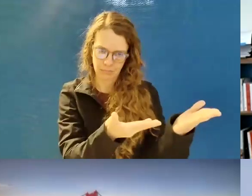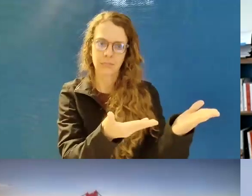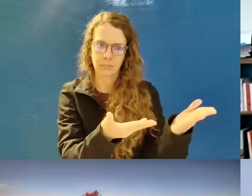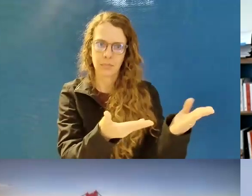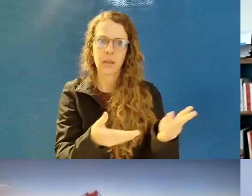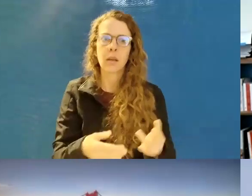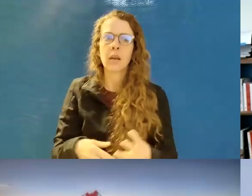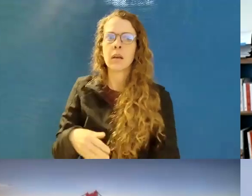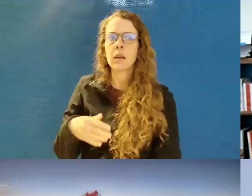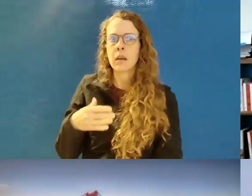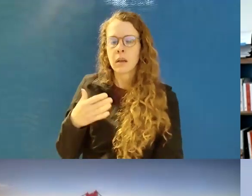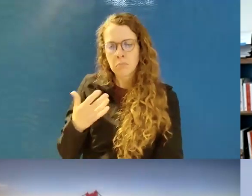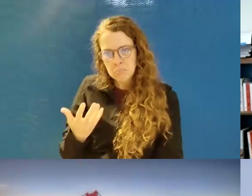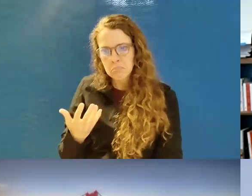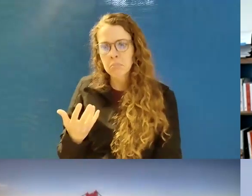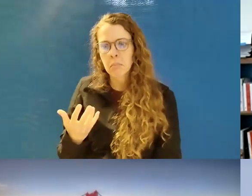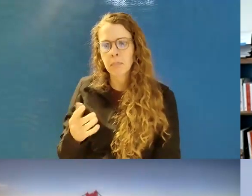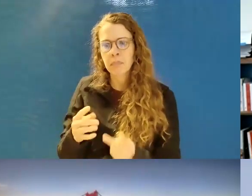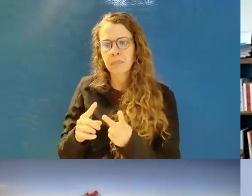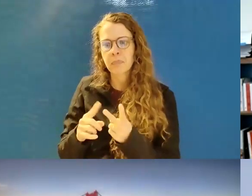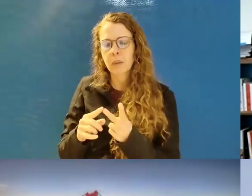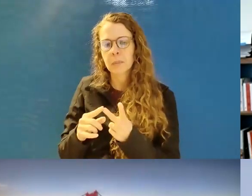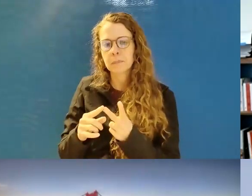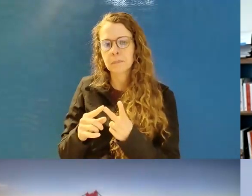you want to have two